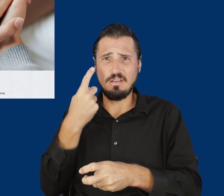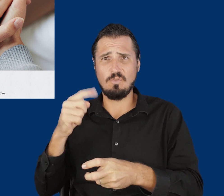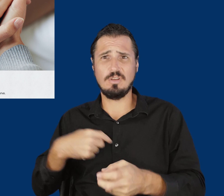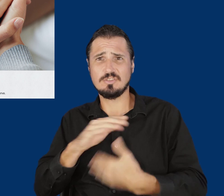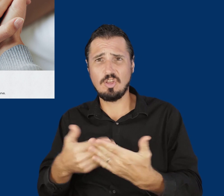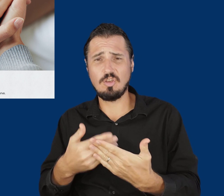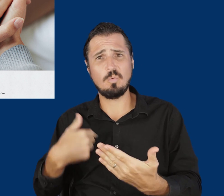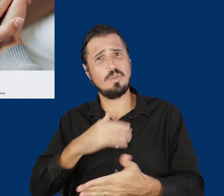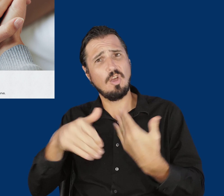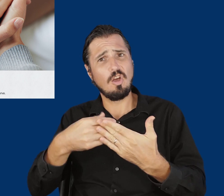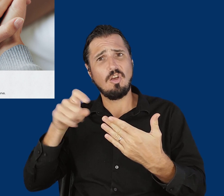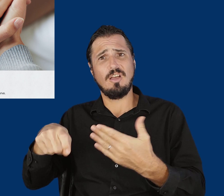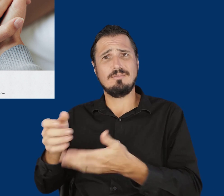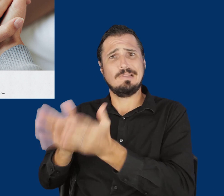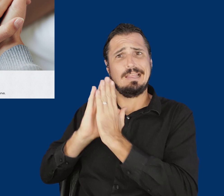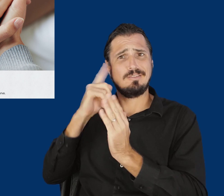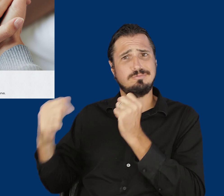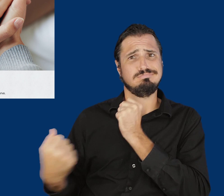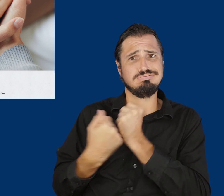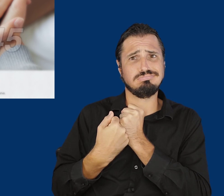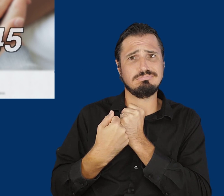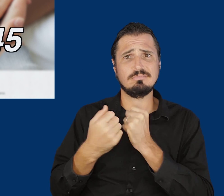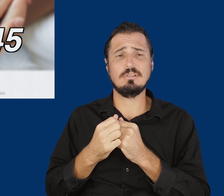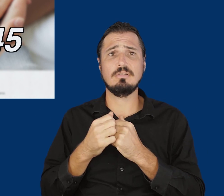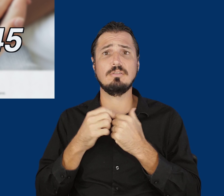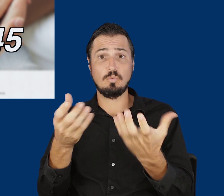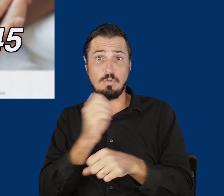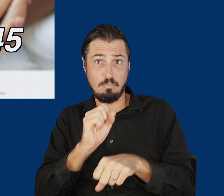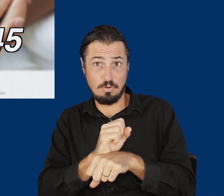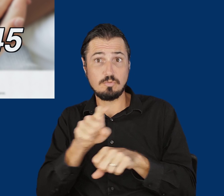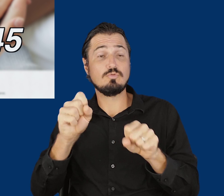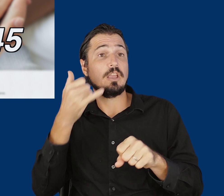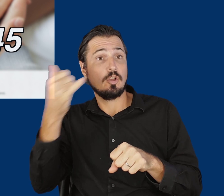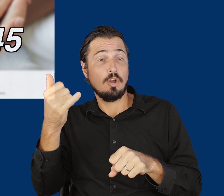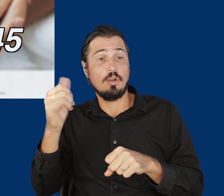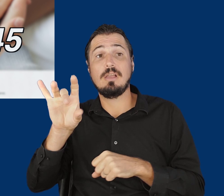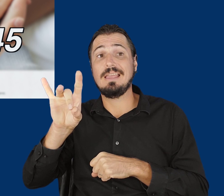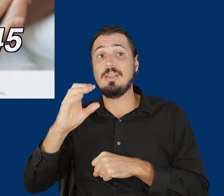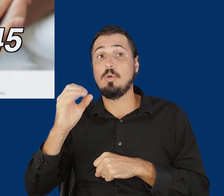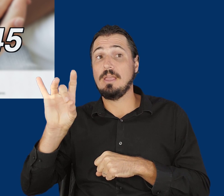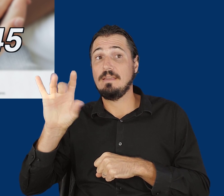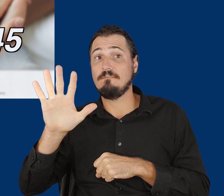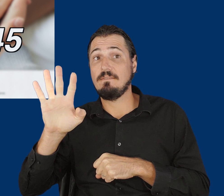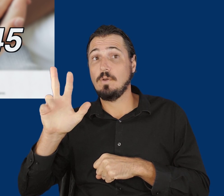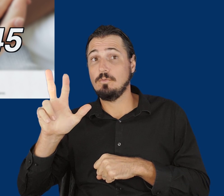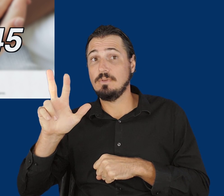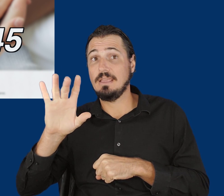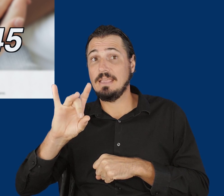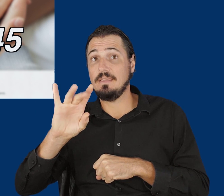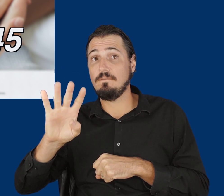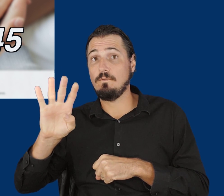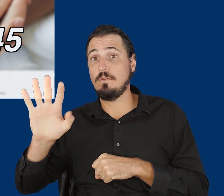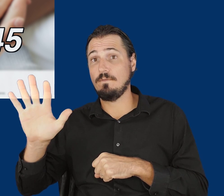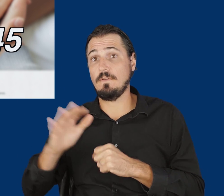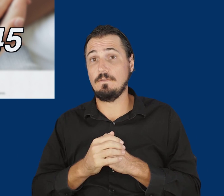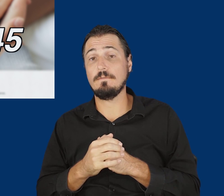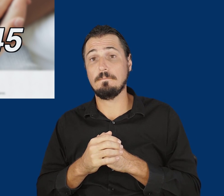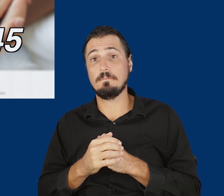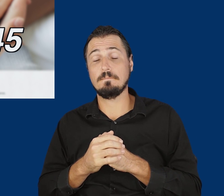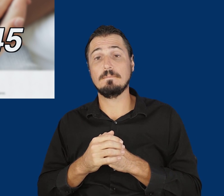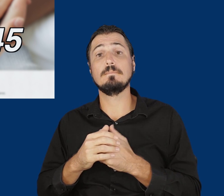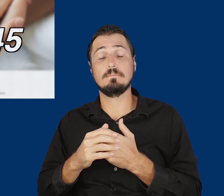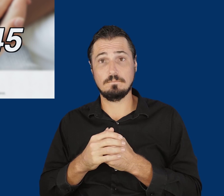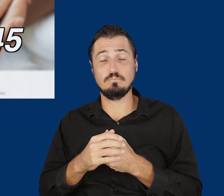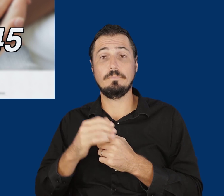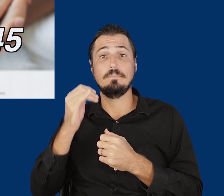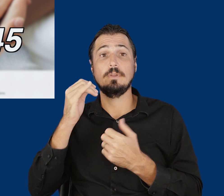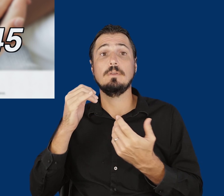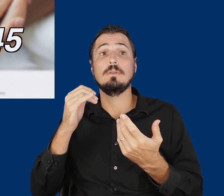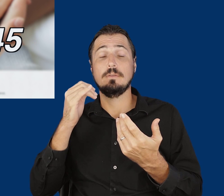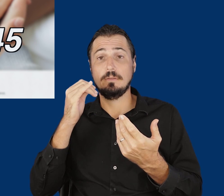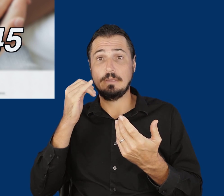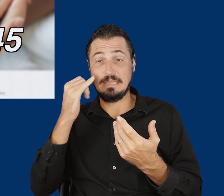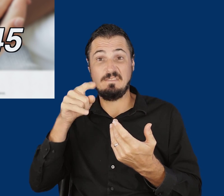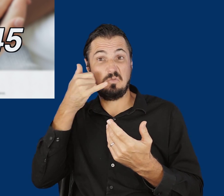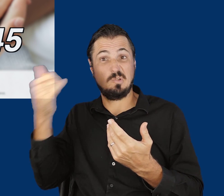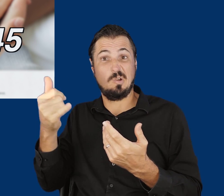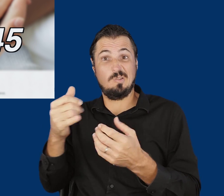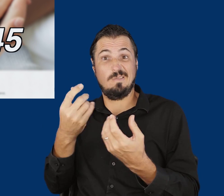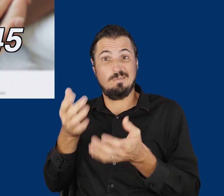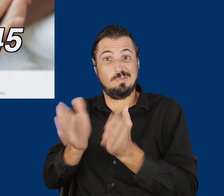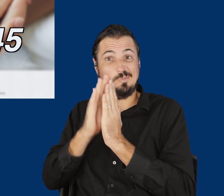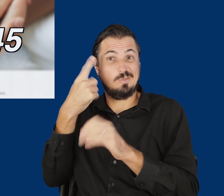To make an appointment for a phone counseling session, please call WorkLife Hawai‘i at 808-543-8445. Requests made as early as possible will allow adequate time to fulfill your request.